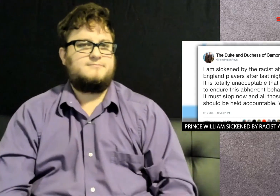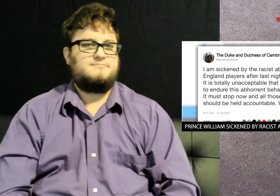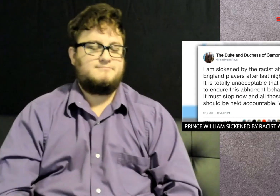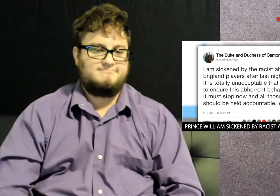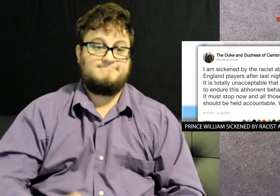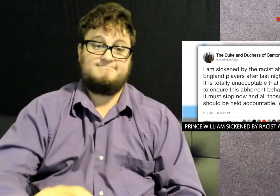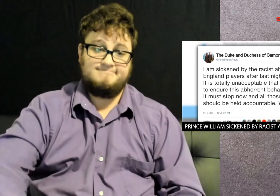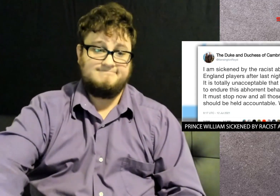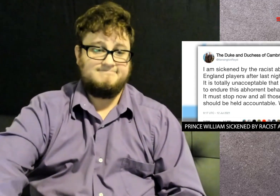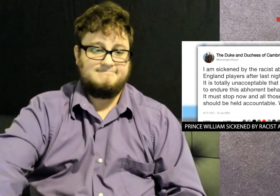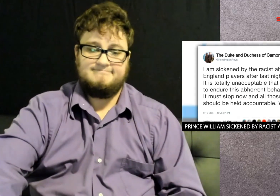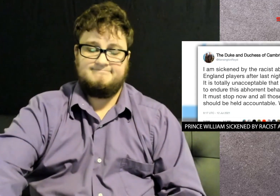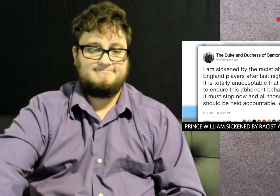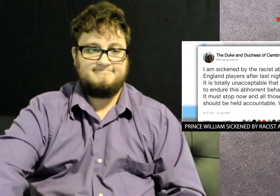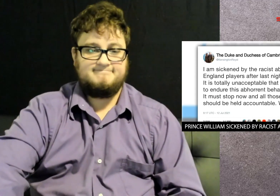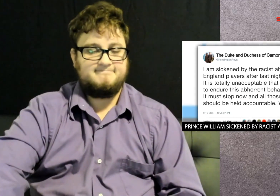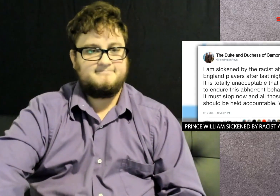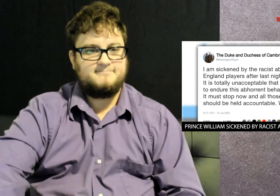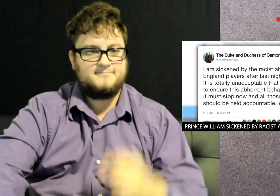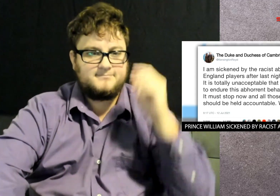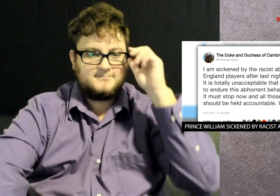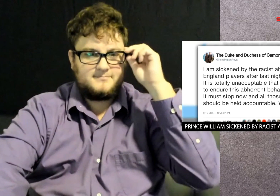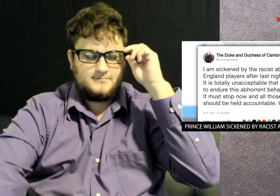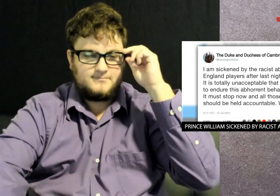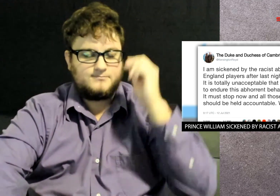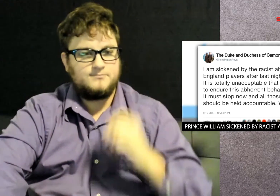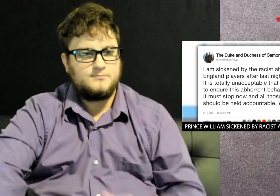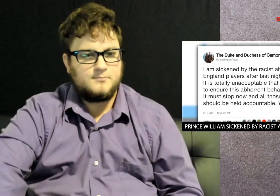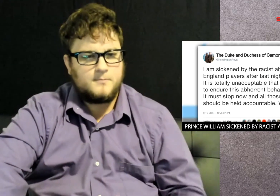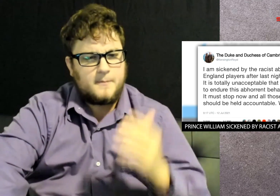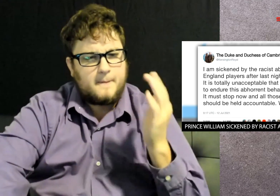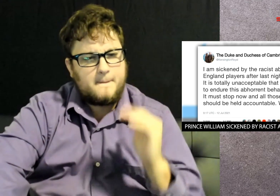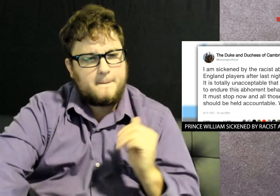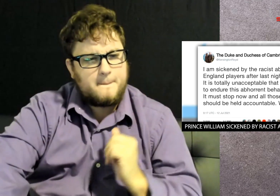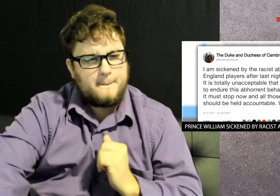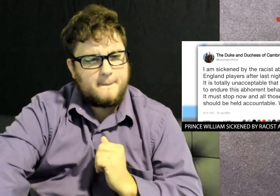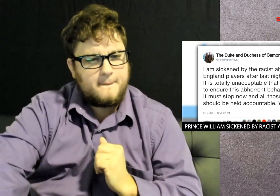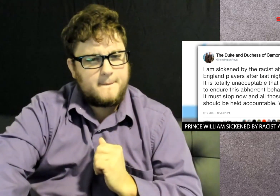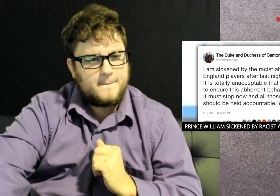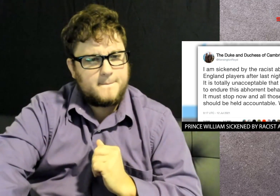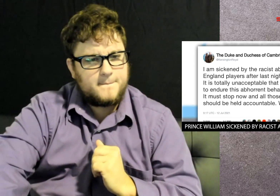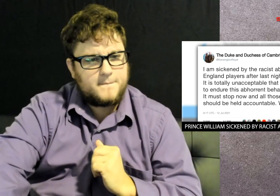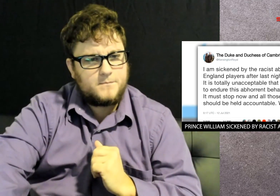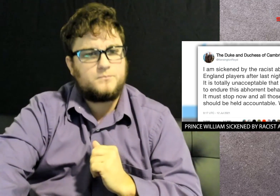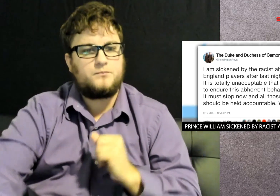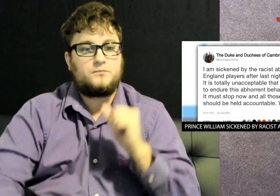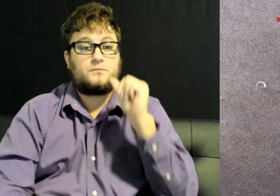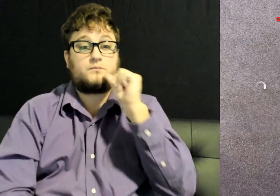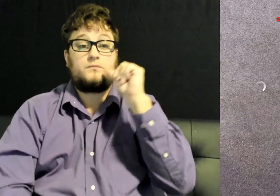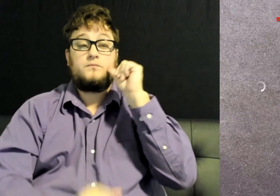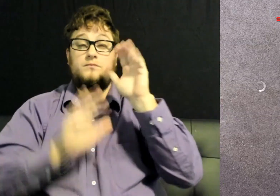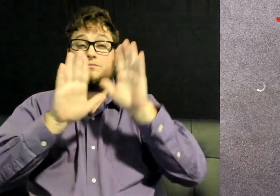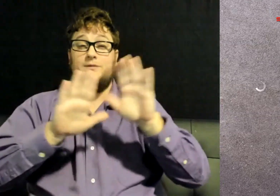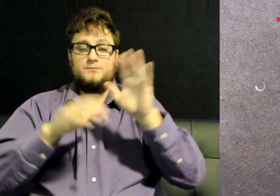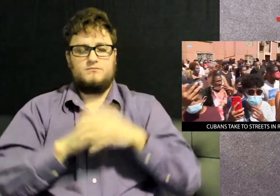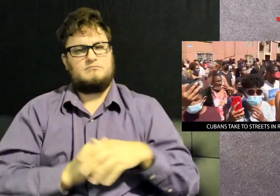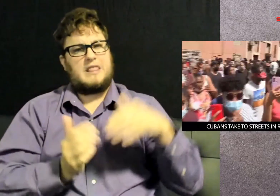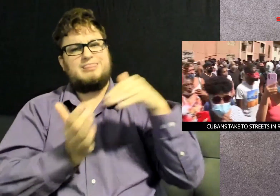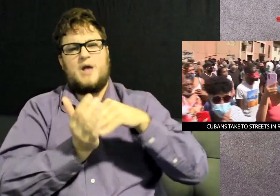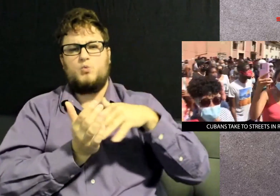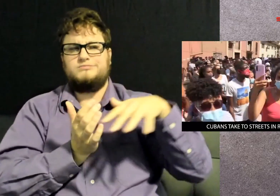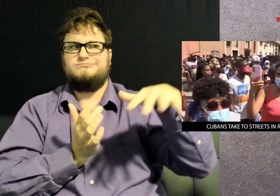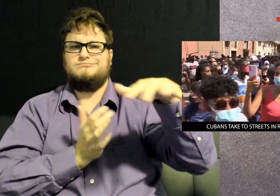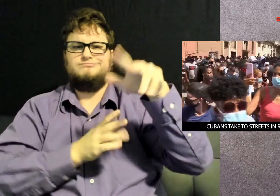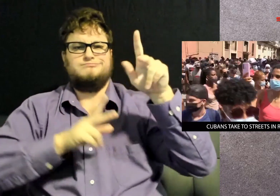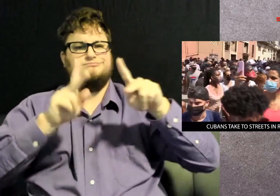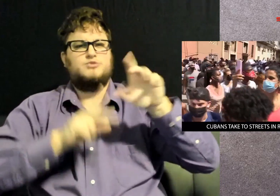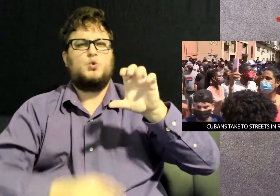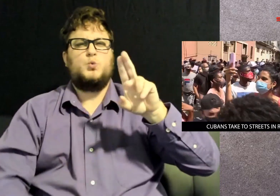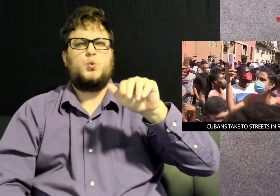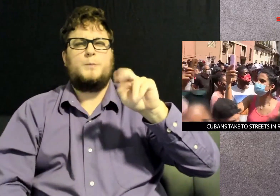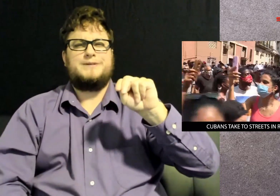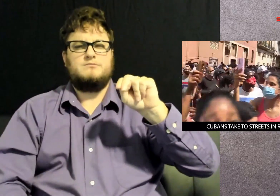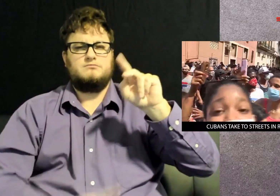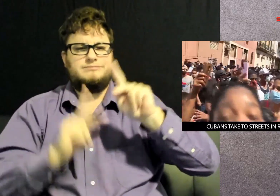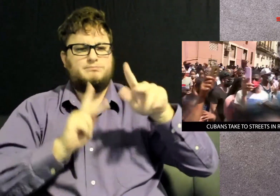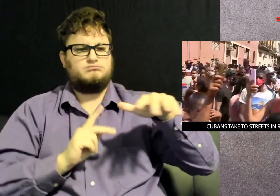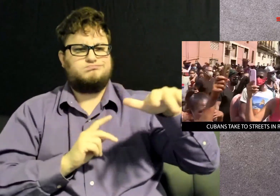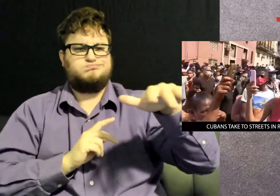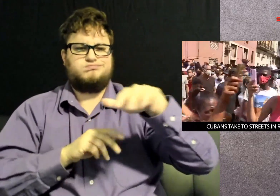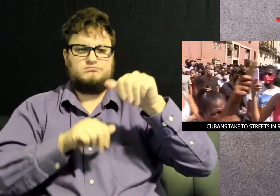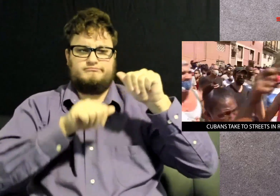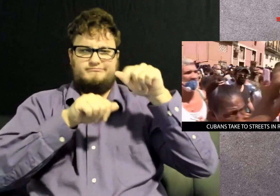it must stop now and all those involved should be held accountable